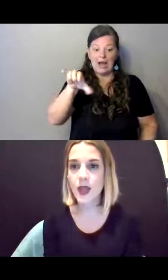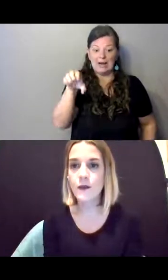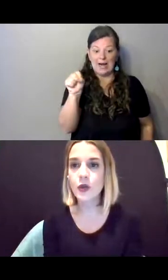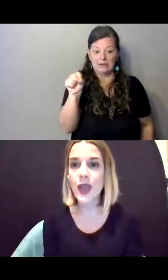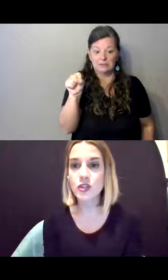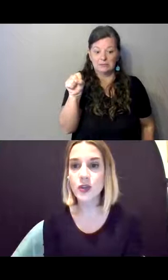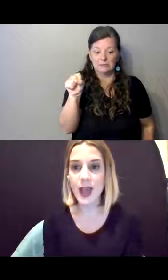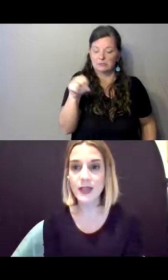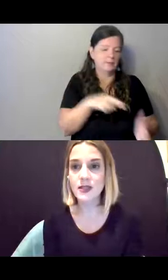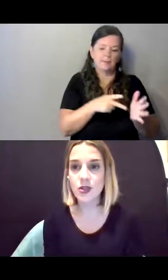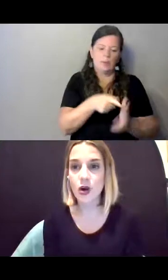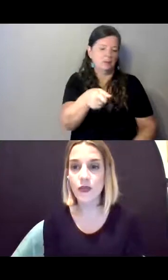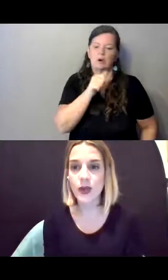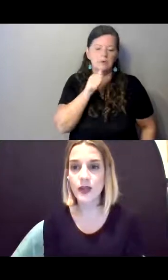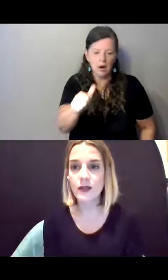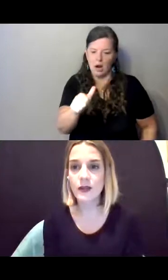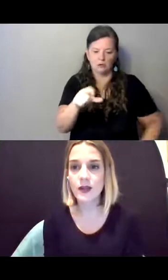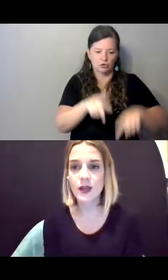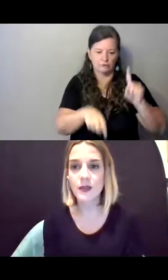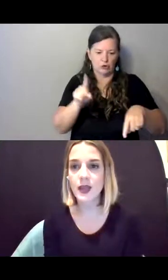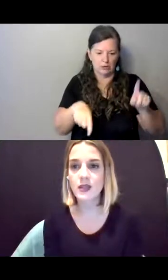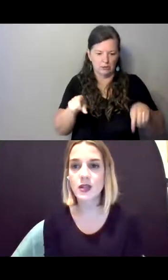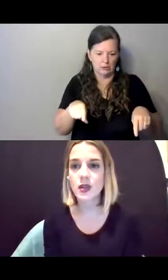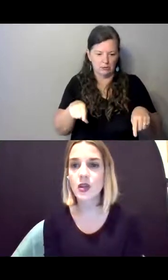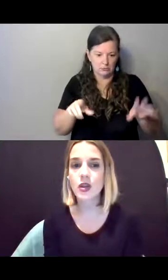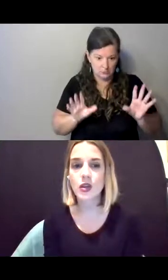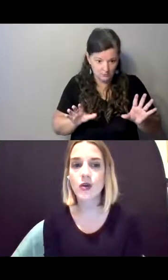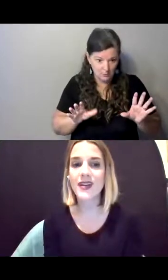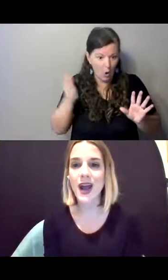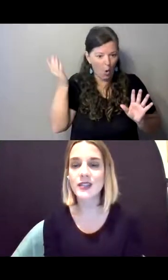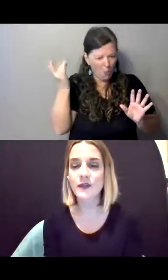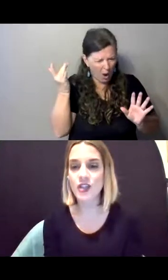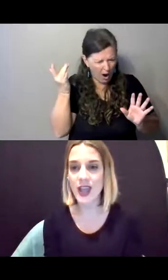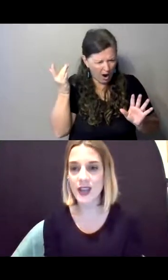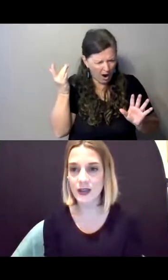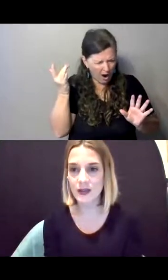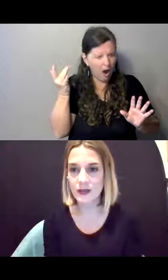If you answer yes to all three, that means you're not differentiating.